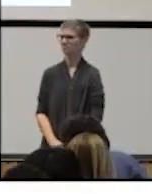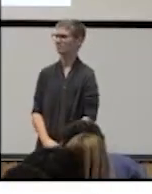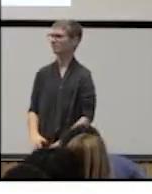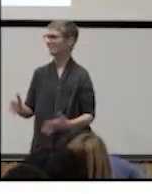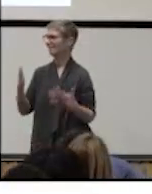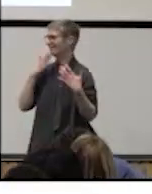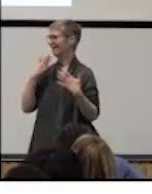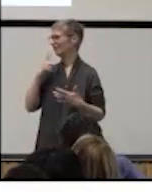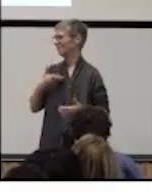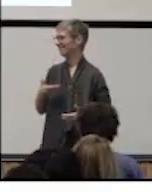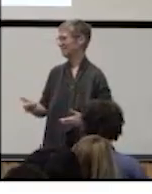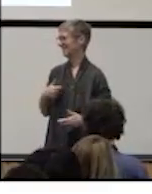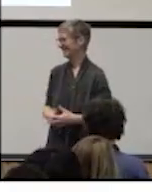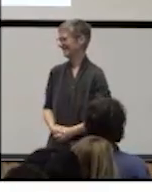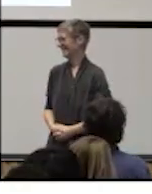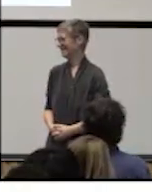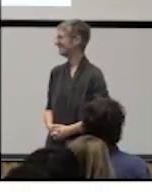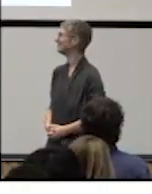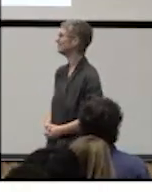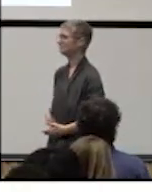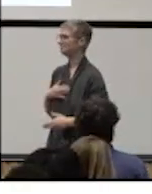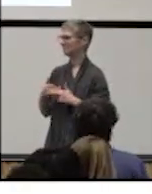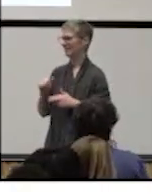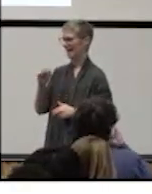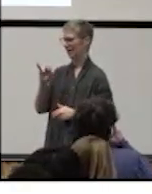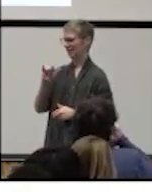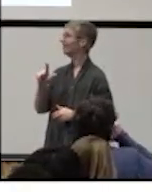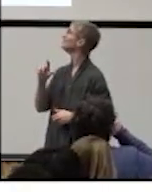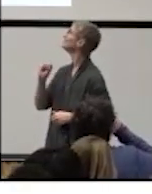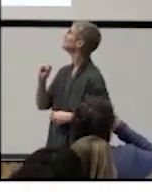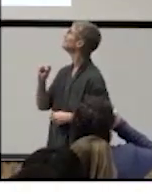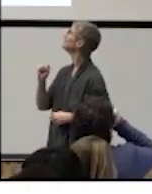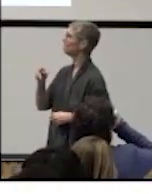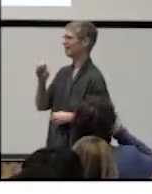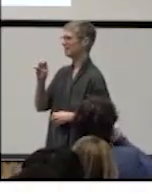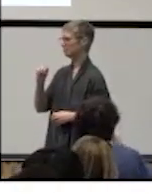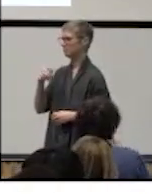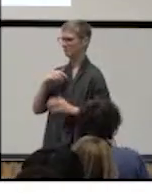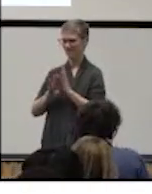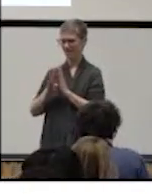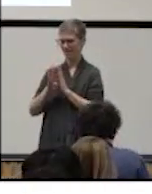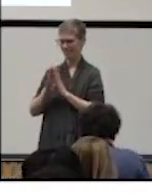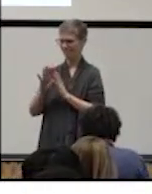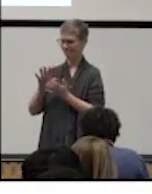Thank you for having me here today. My name is Arielle Spellun, and I'm a developmental behavioral pediatrician at Boston Medical